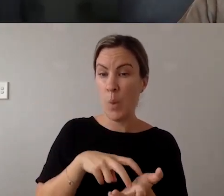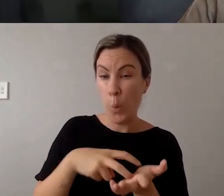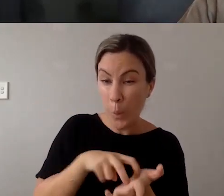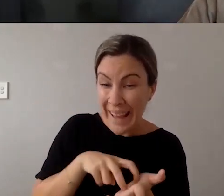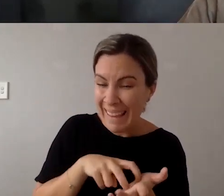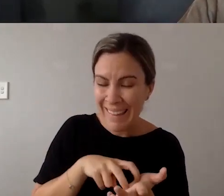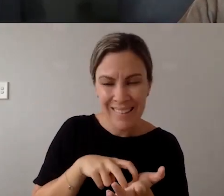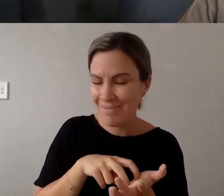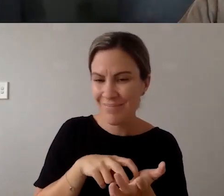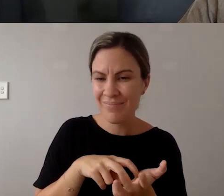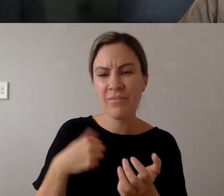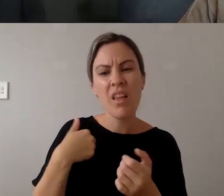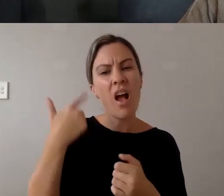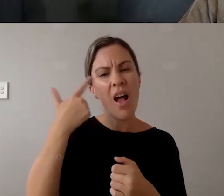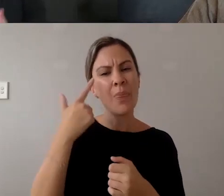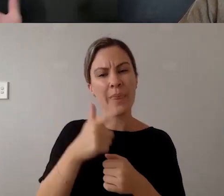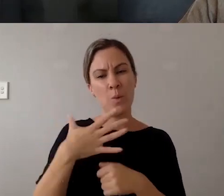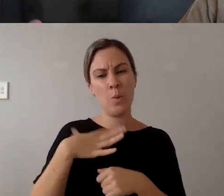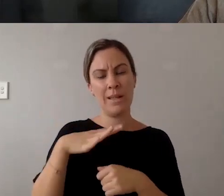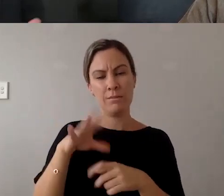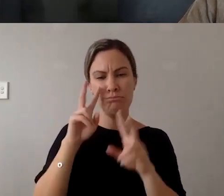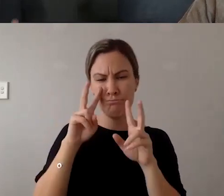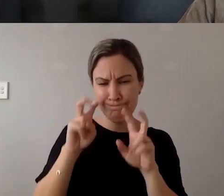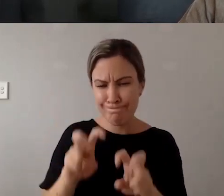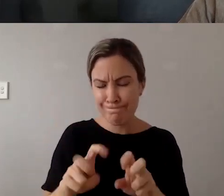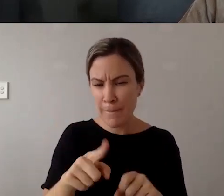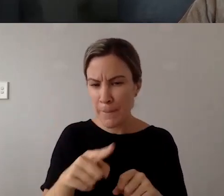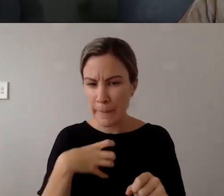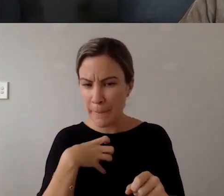more. And really understand what's going on for them that's causing